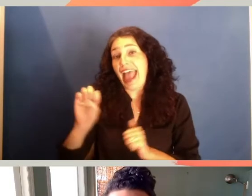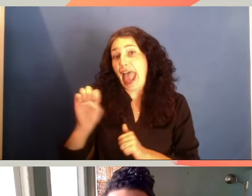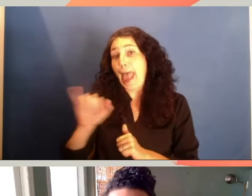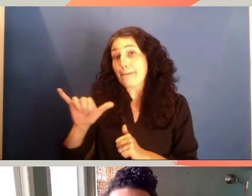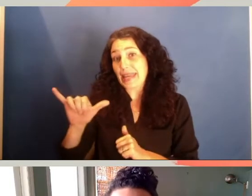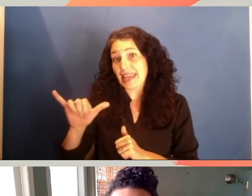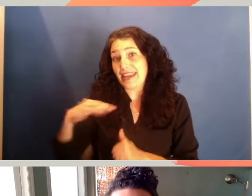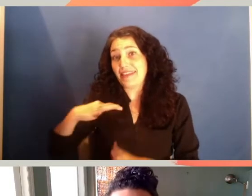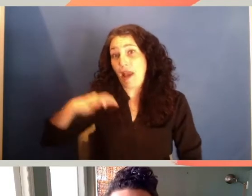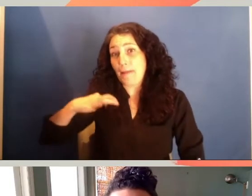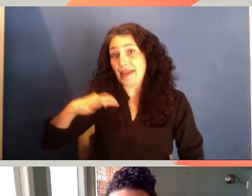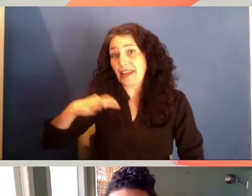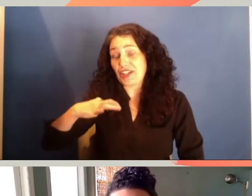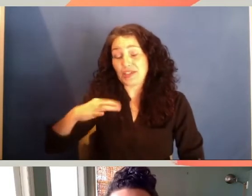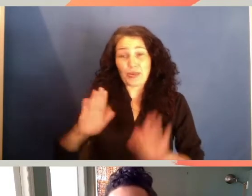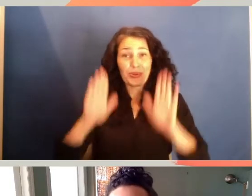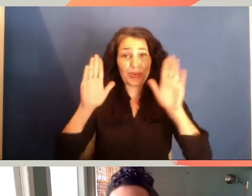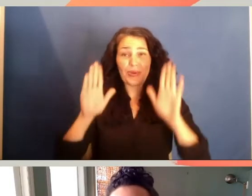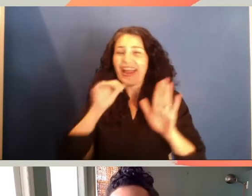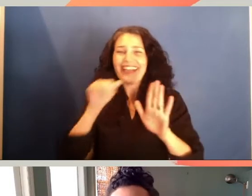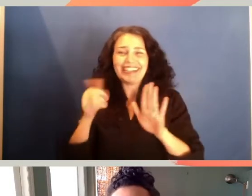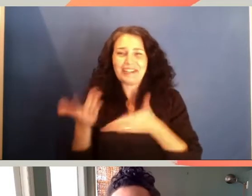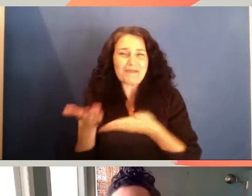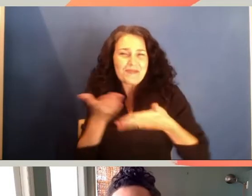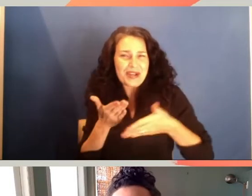Didn't take home the statue but luckily I have a statue for producing.